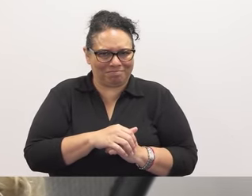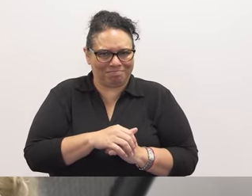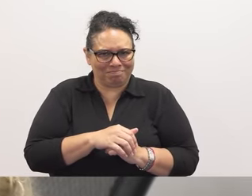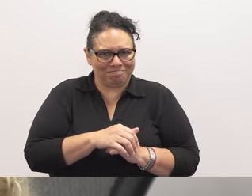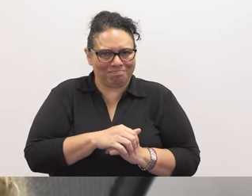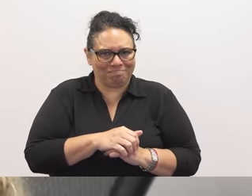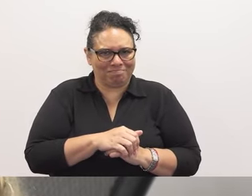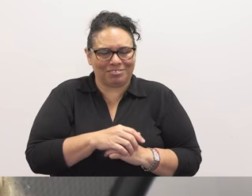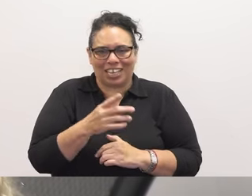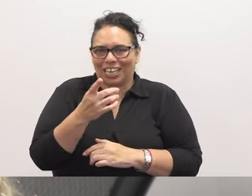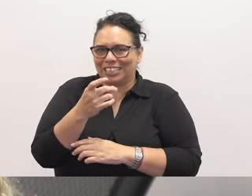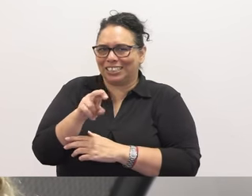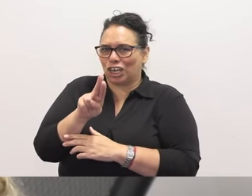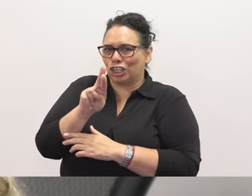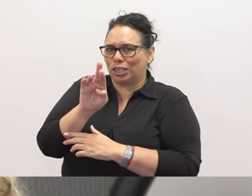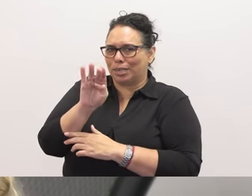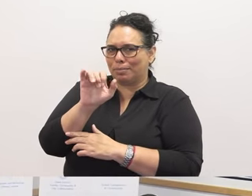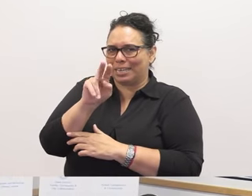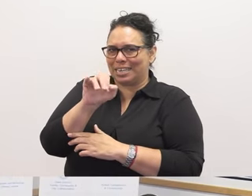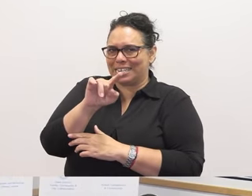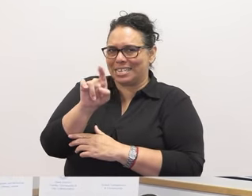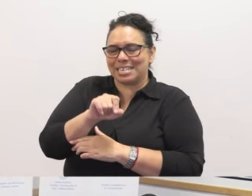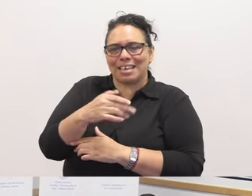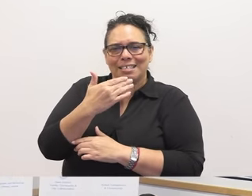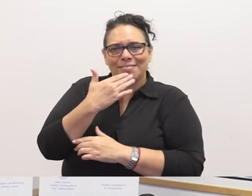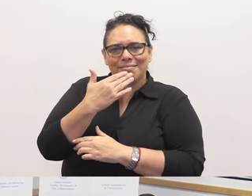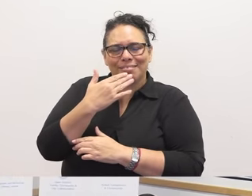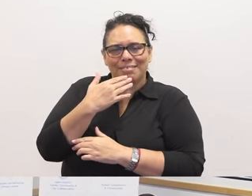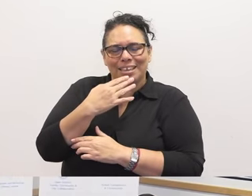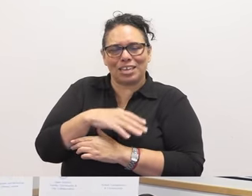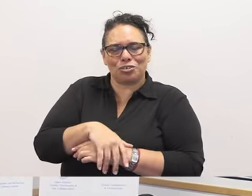[Veronica Madrigal] Dr. Benitez. Thank you Ms. Hernandez, Ms. Nemec.